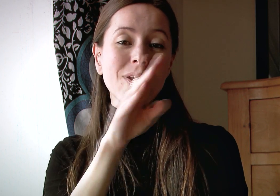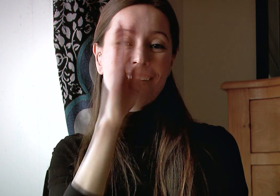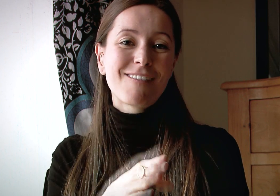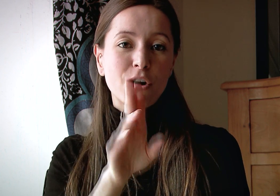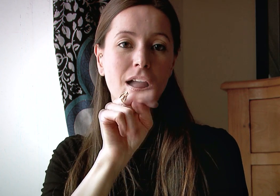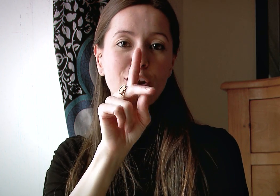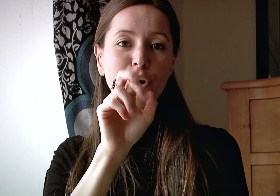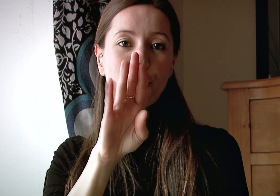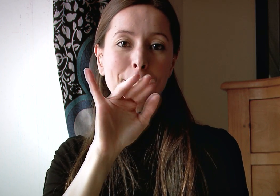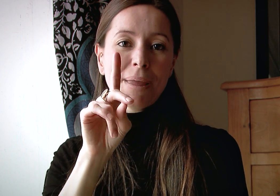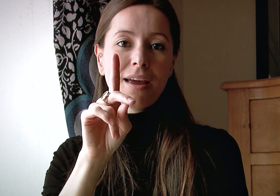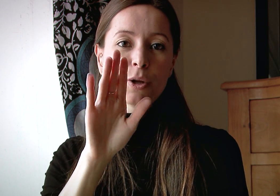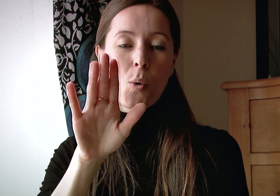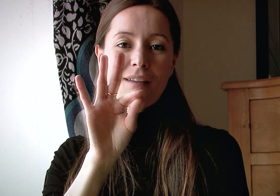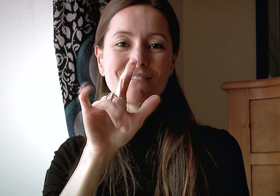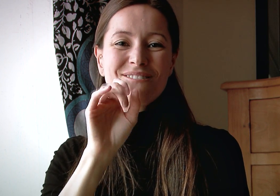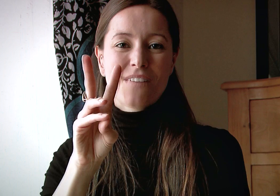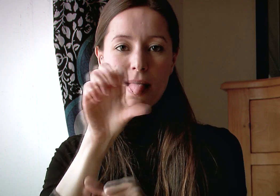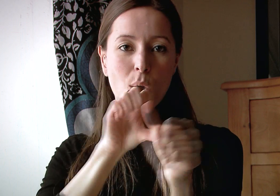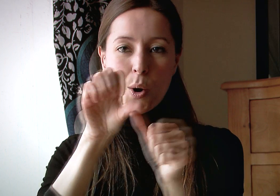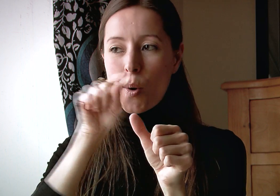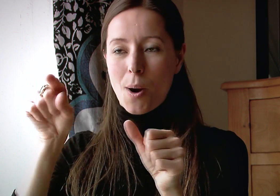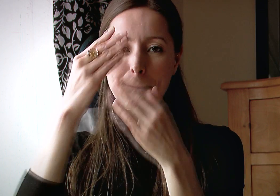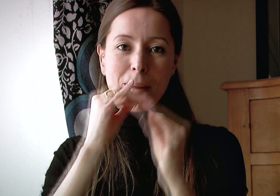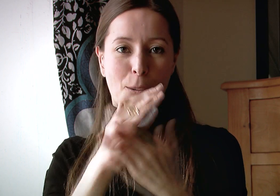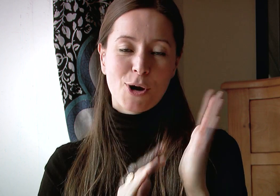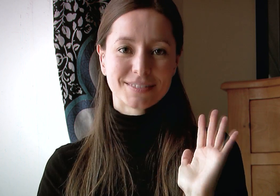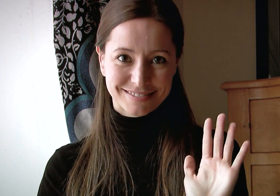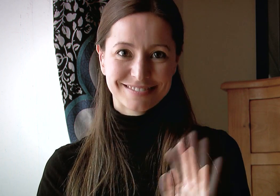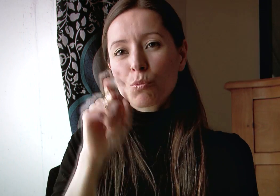Make sure you never underbid your fellow makeup artists.